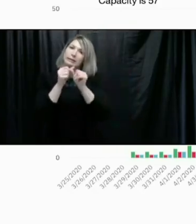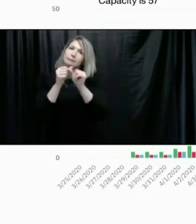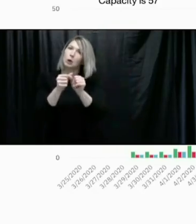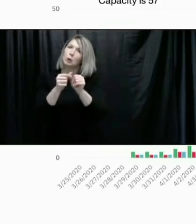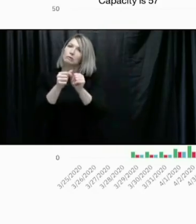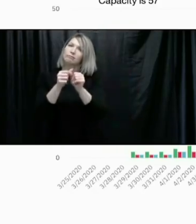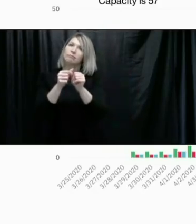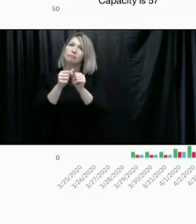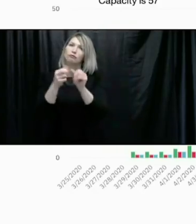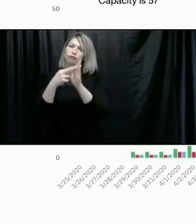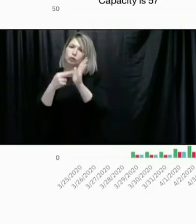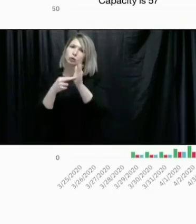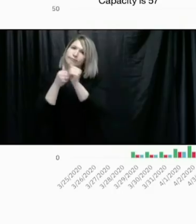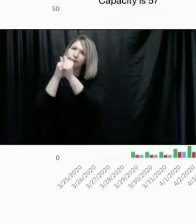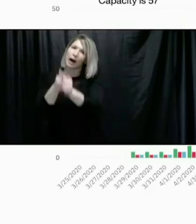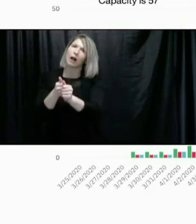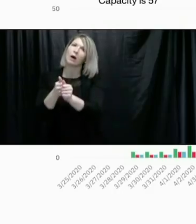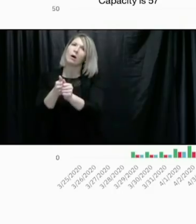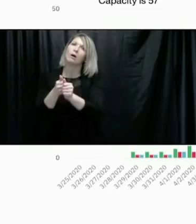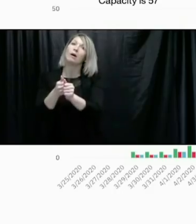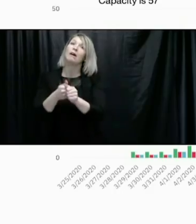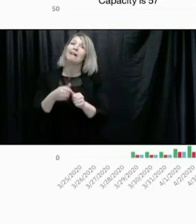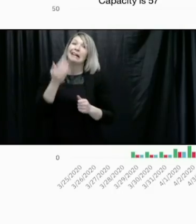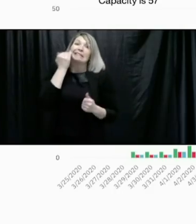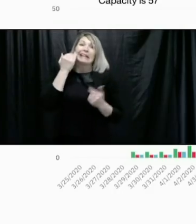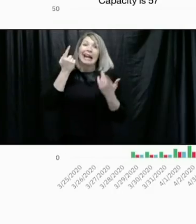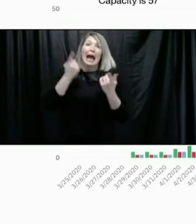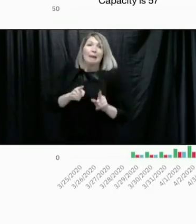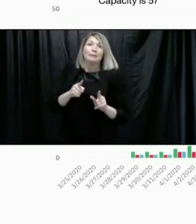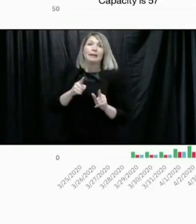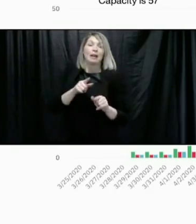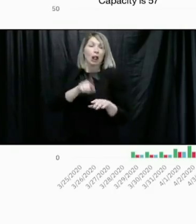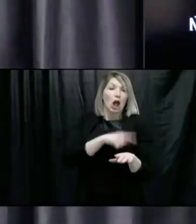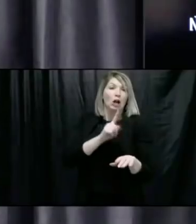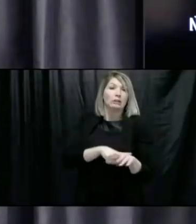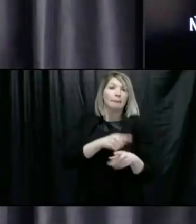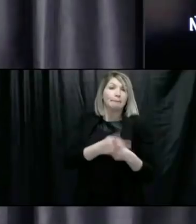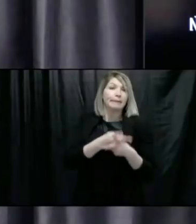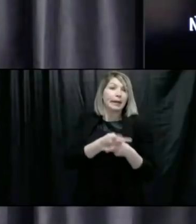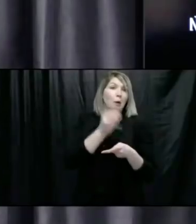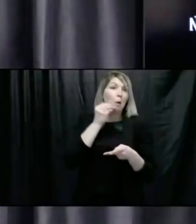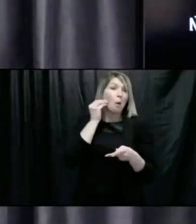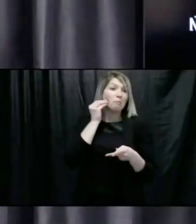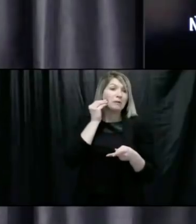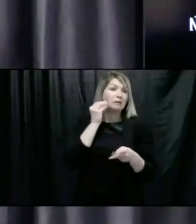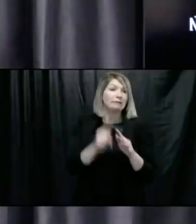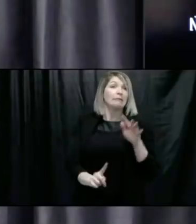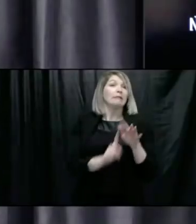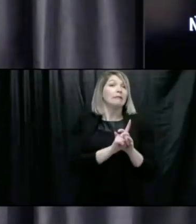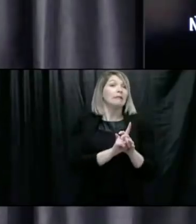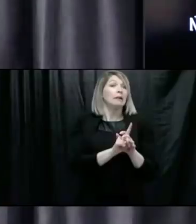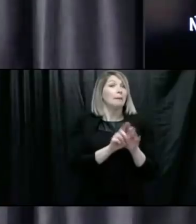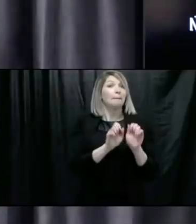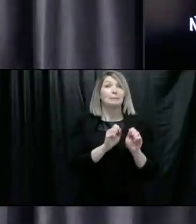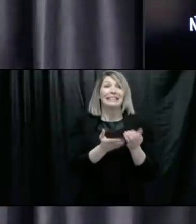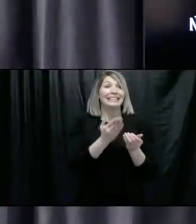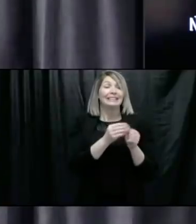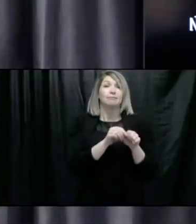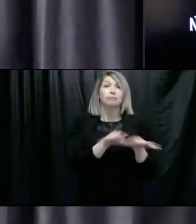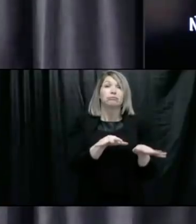THERE IS ONE INDIVIDUAL AND LONG-TERM CARE HOME THAT HAS